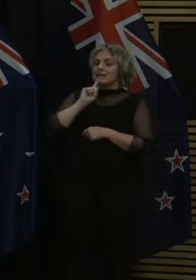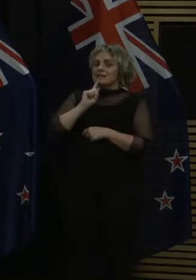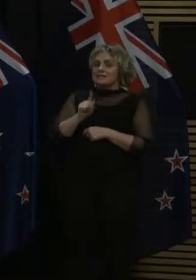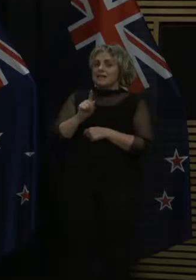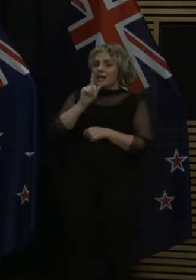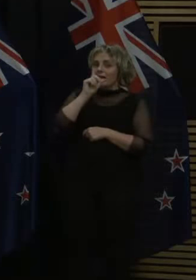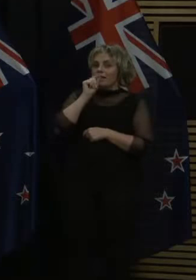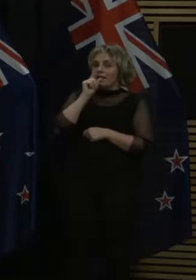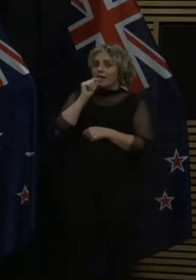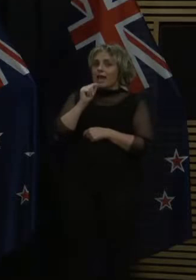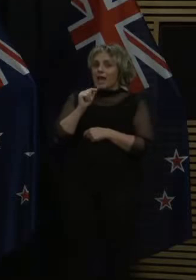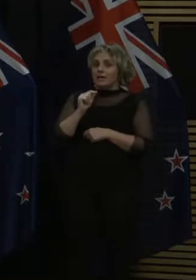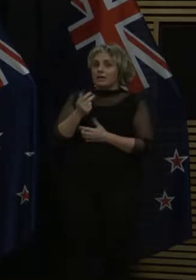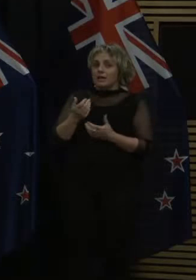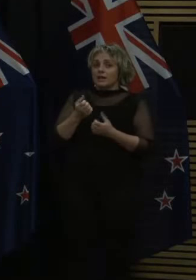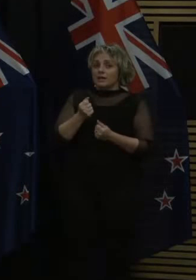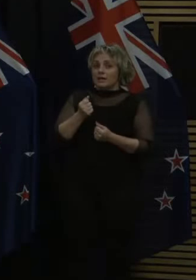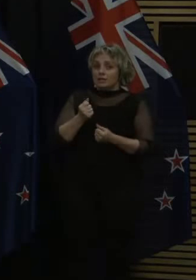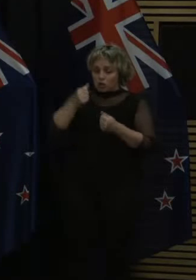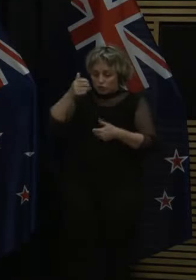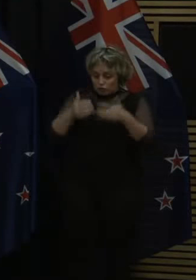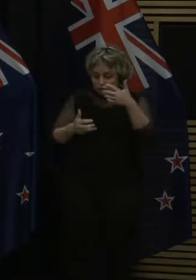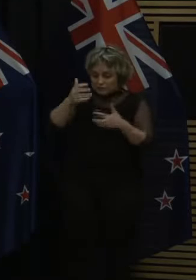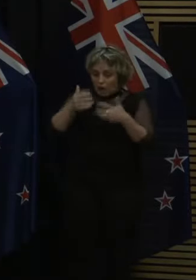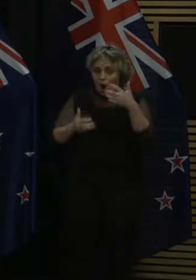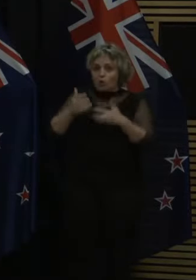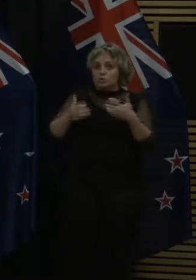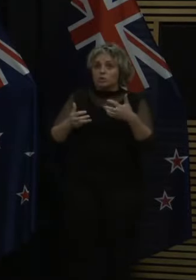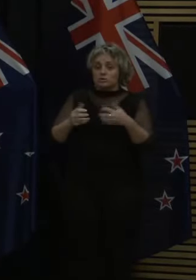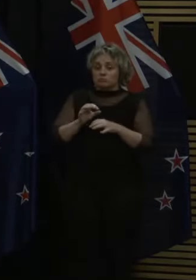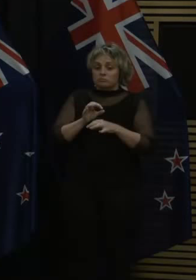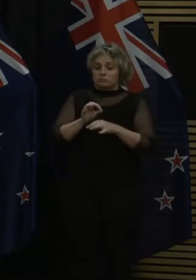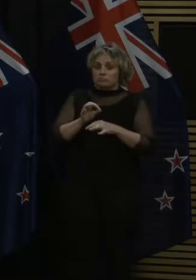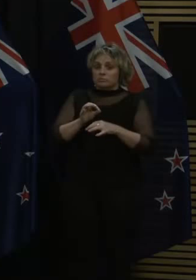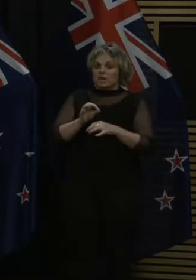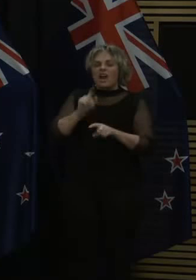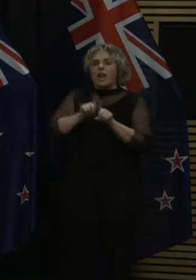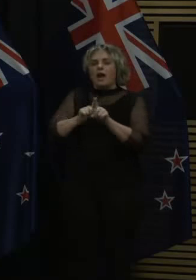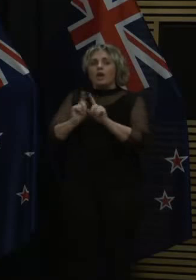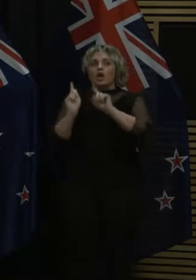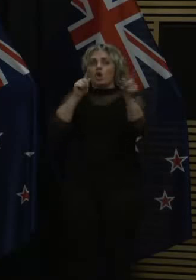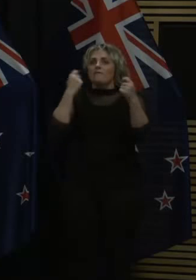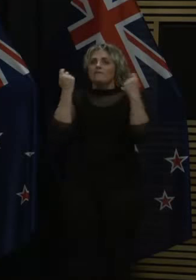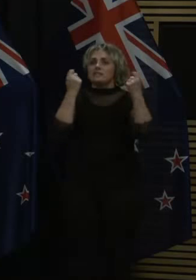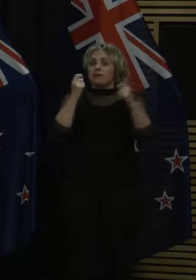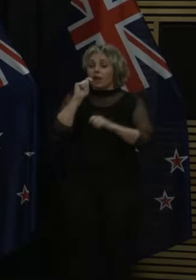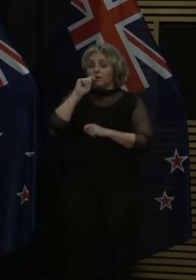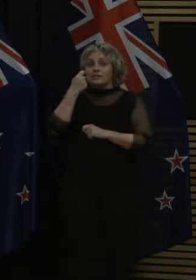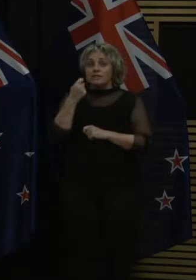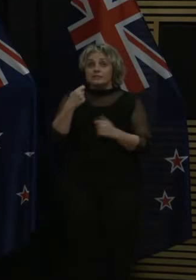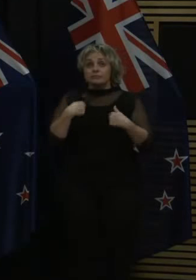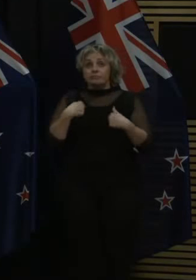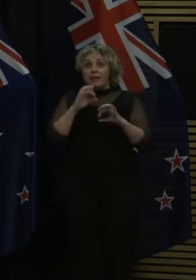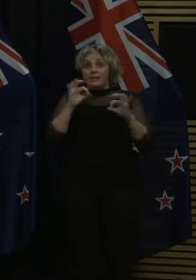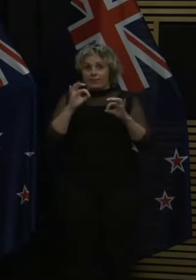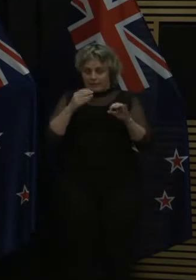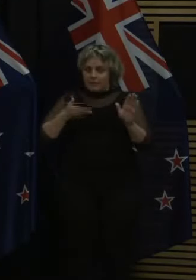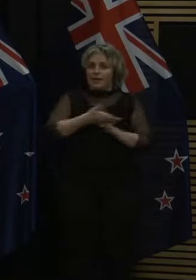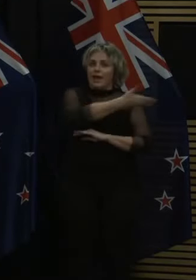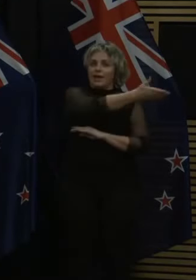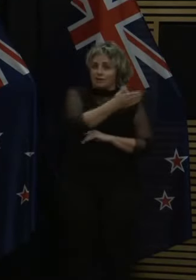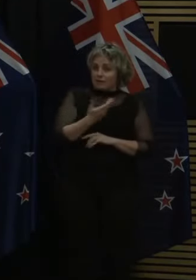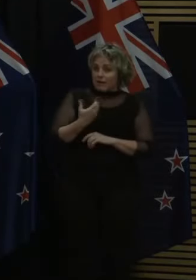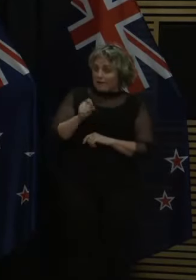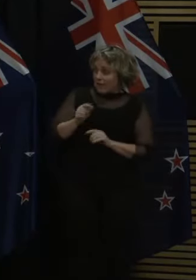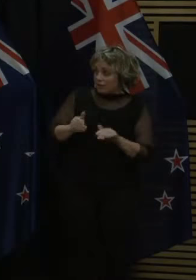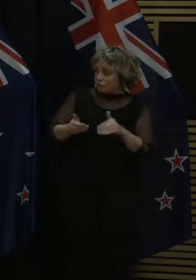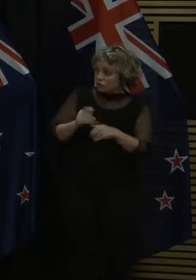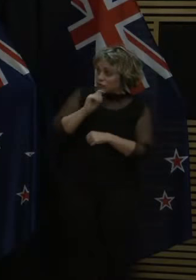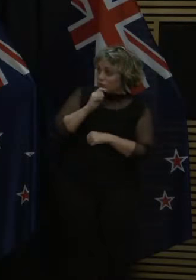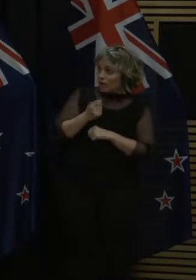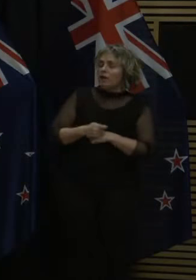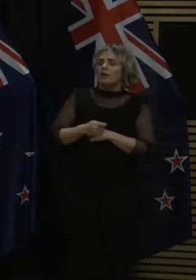vaccine that will be able to be